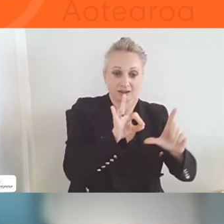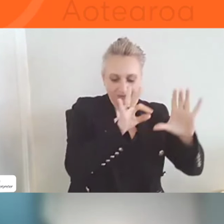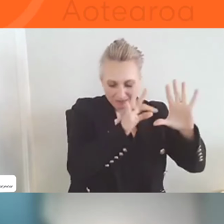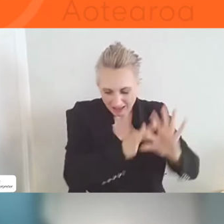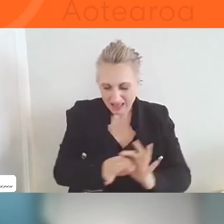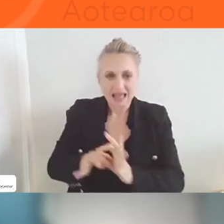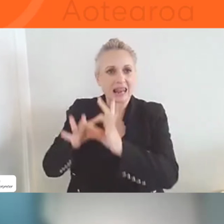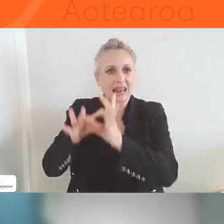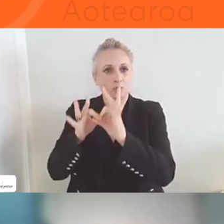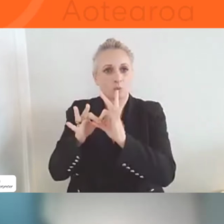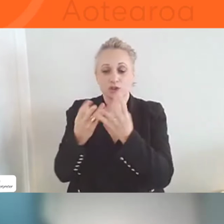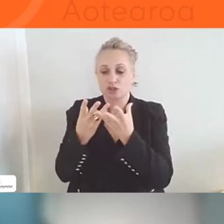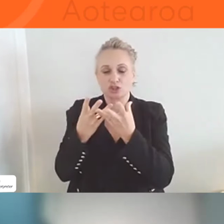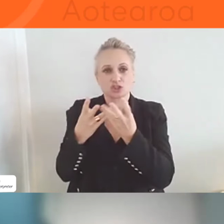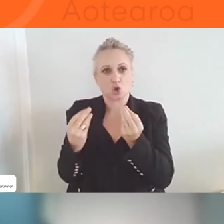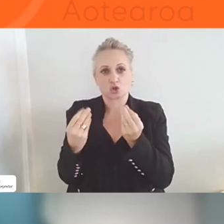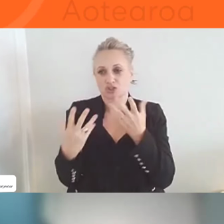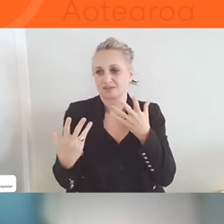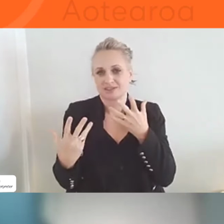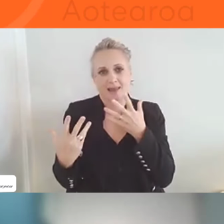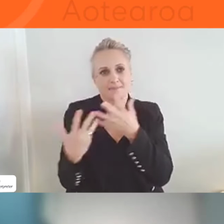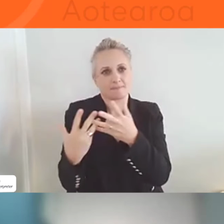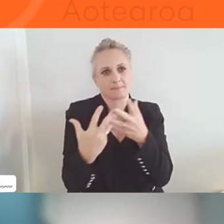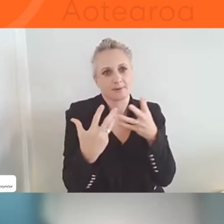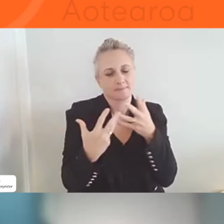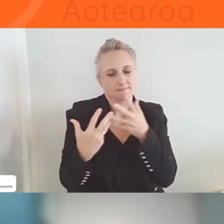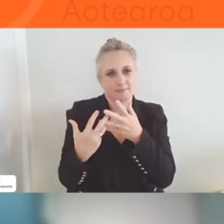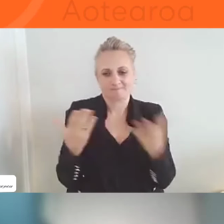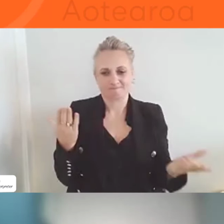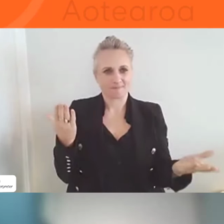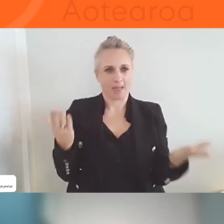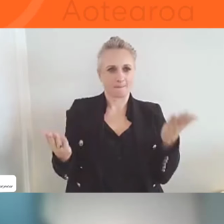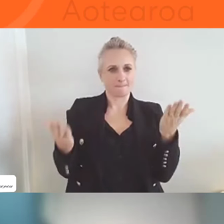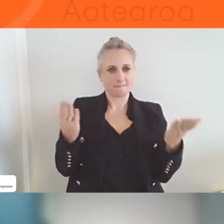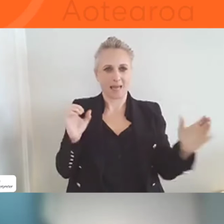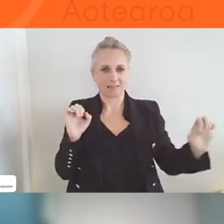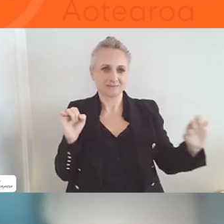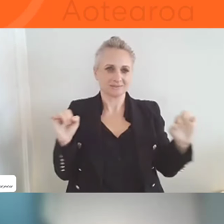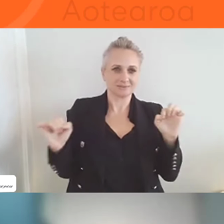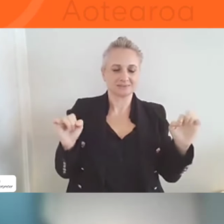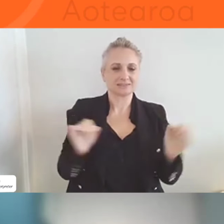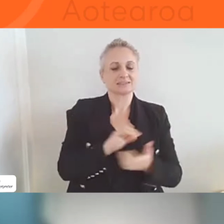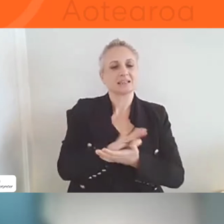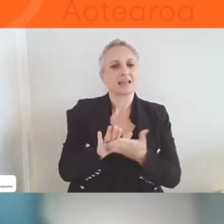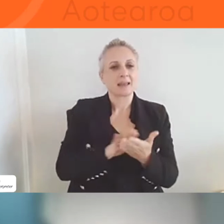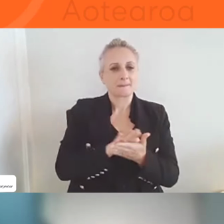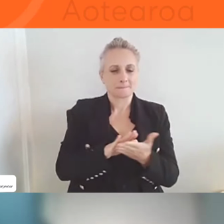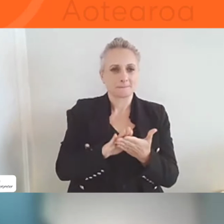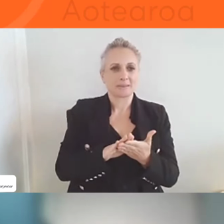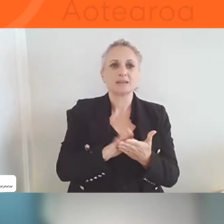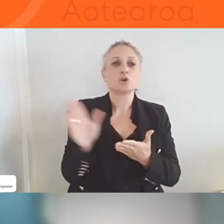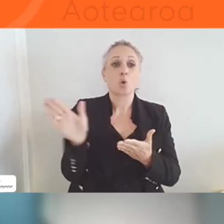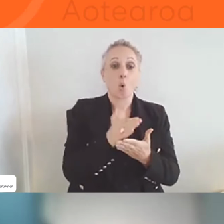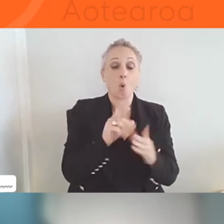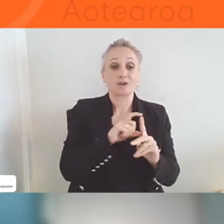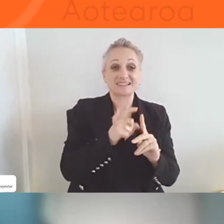are accessible and suitable for the diverse and evolving needs of disabled communities. One person put that really well. But a few